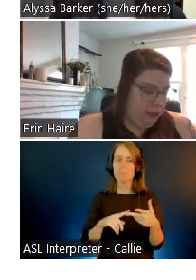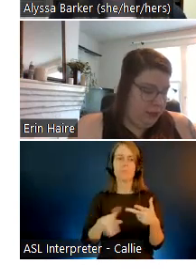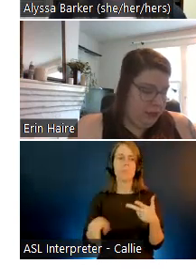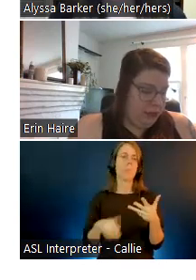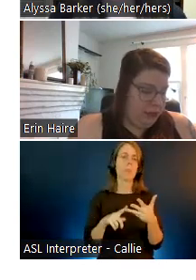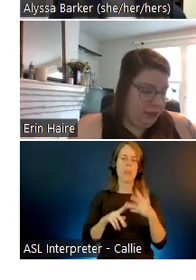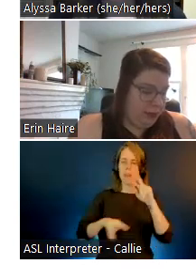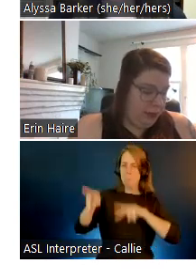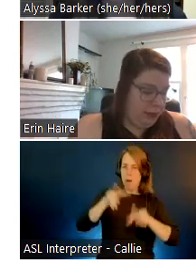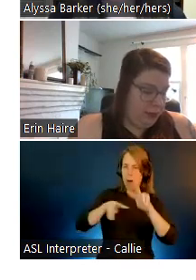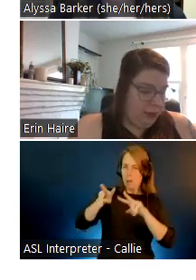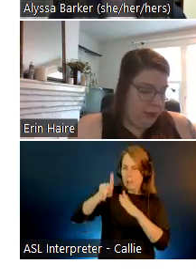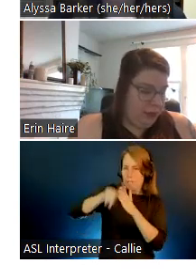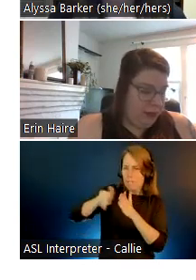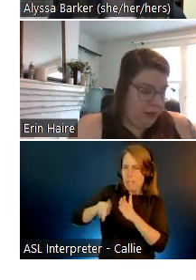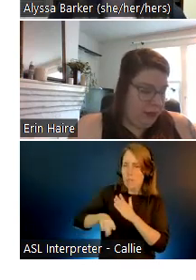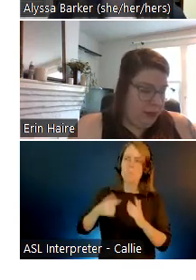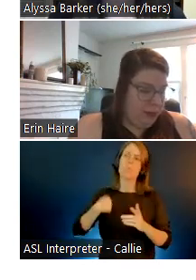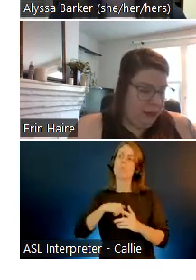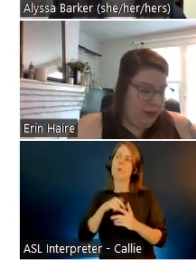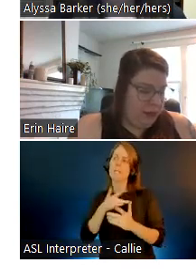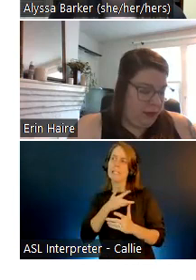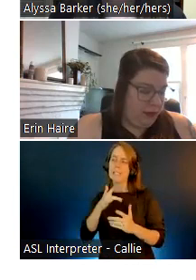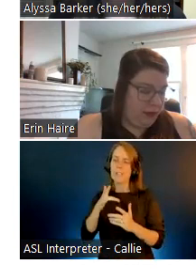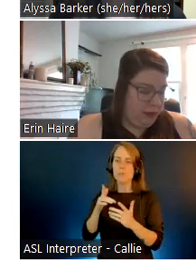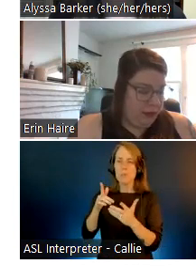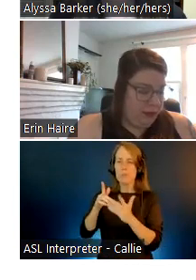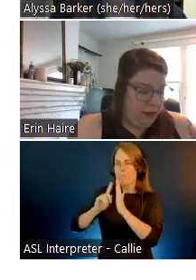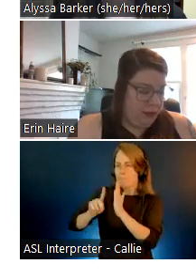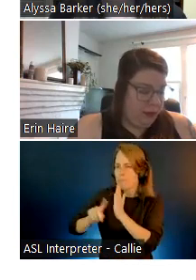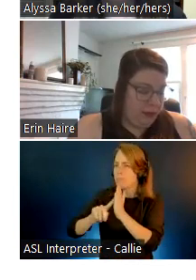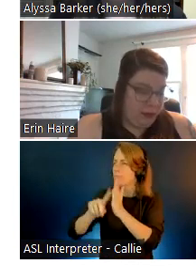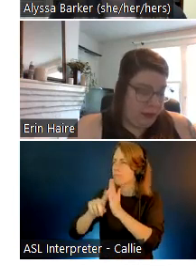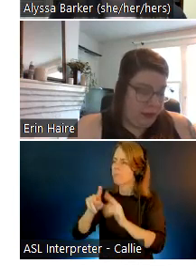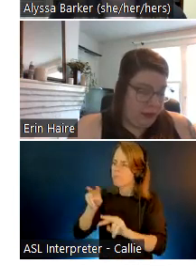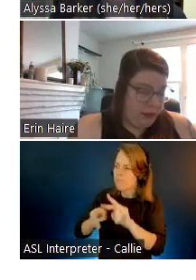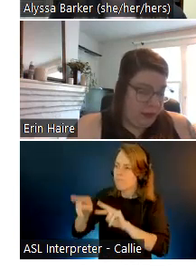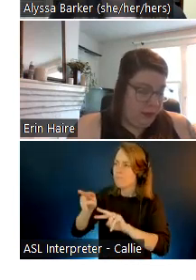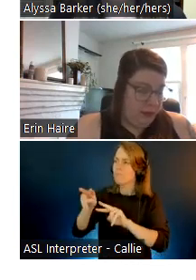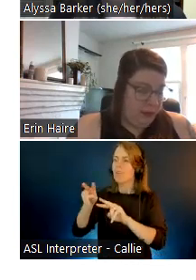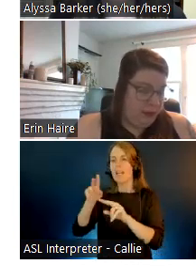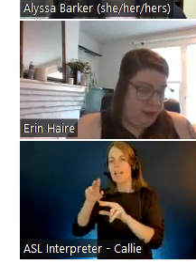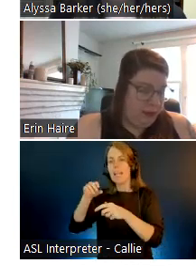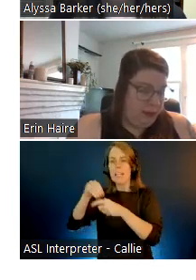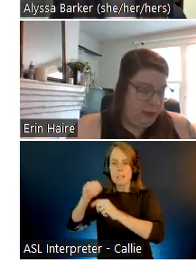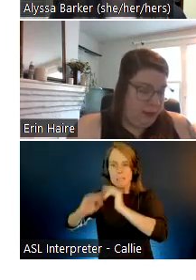treated are they being abused or neglected in and often it's in an institution and public policy